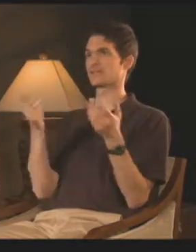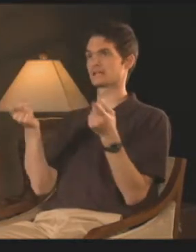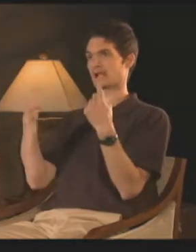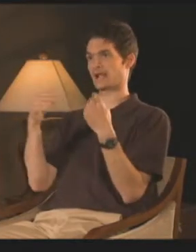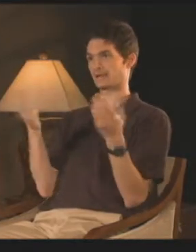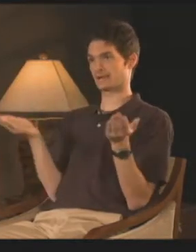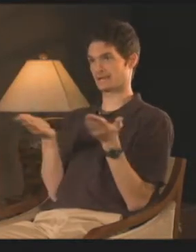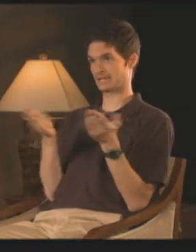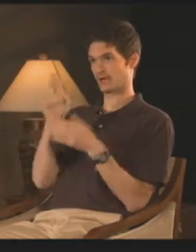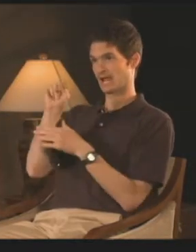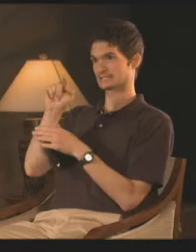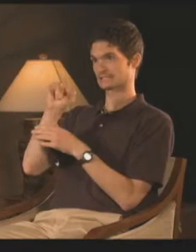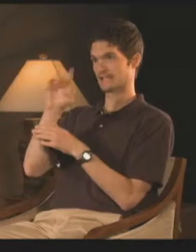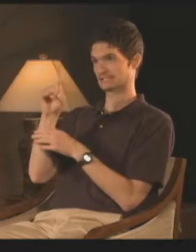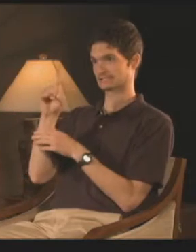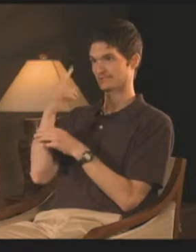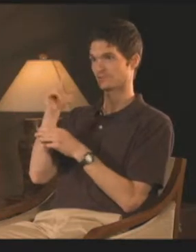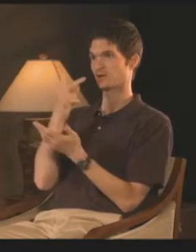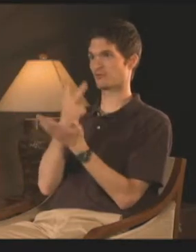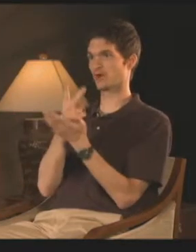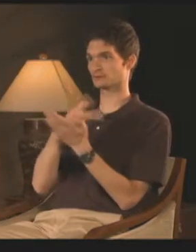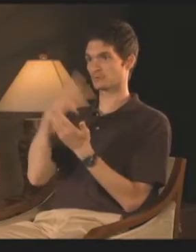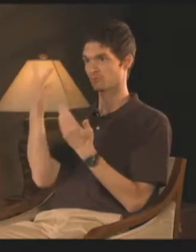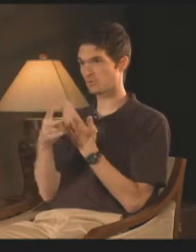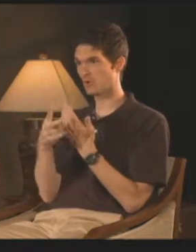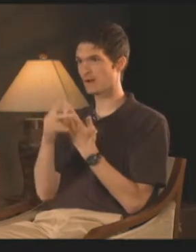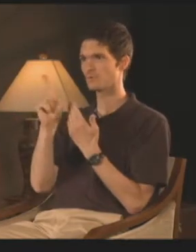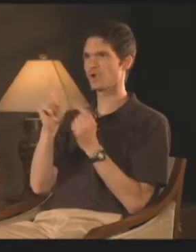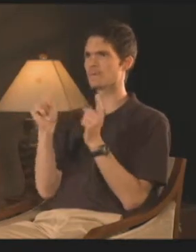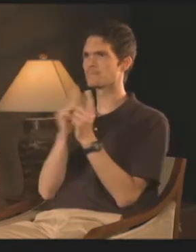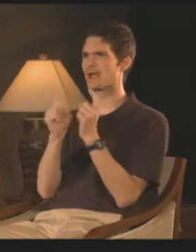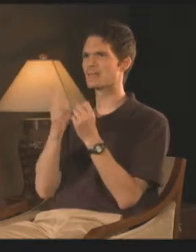areas, and then I came to NTID for my master's degree work.